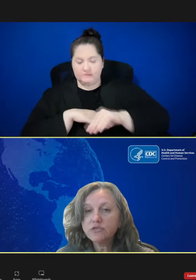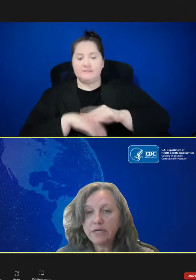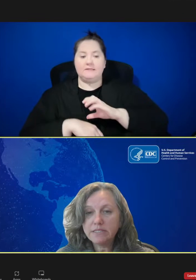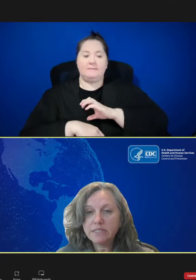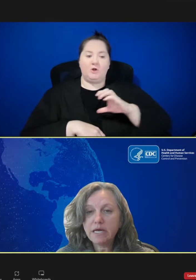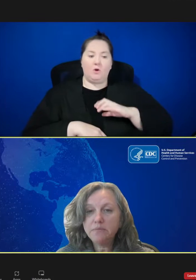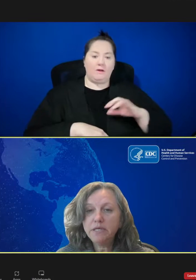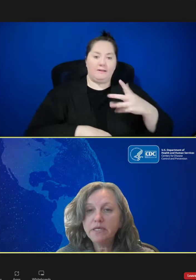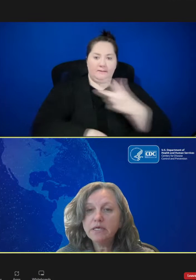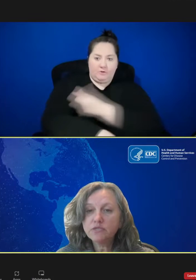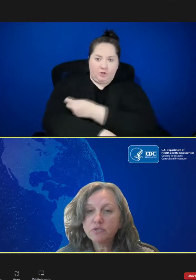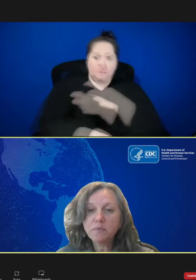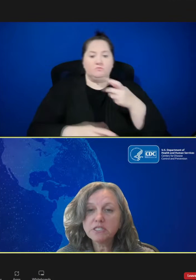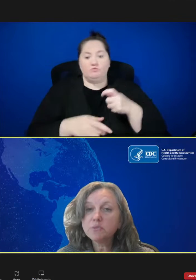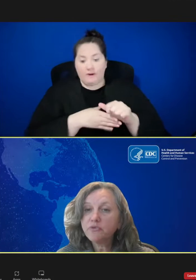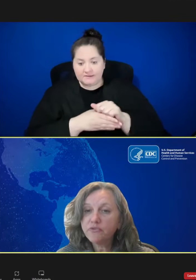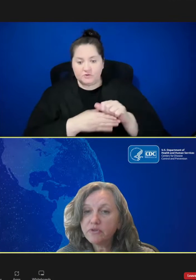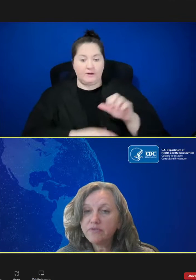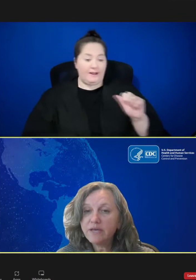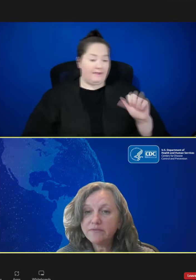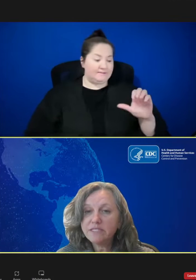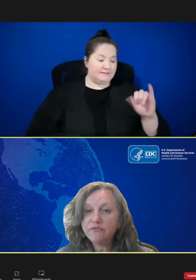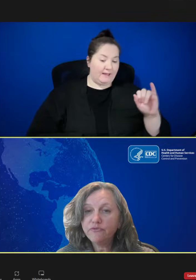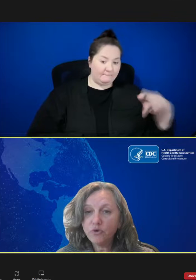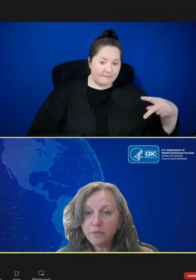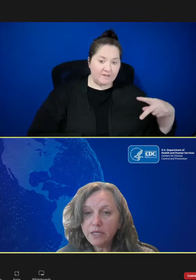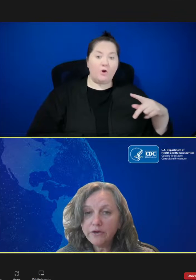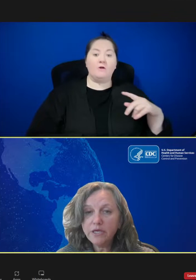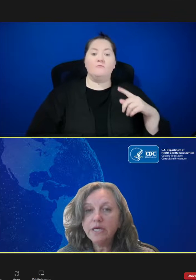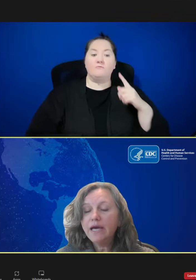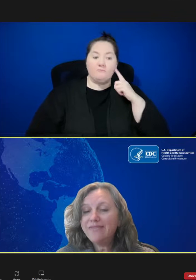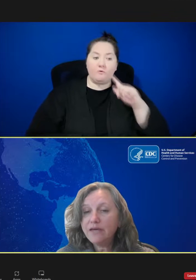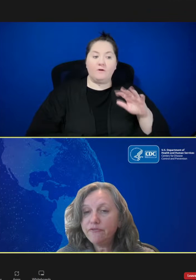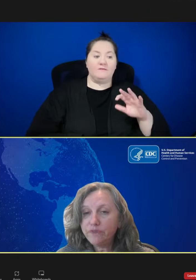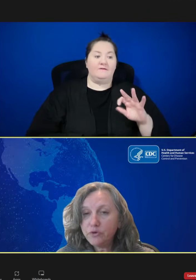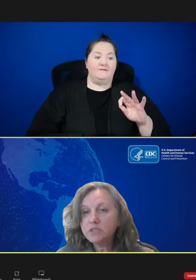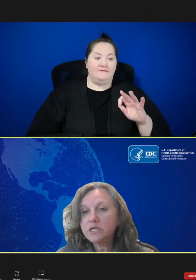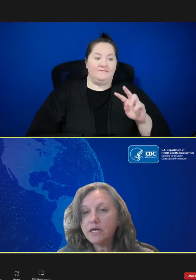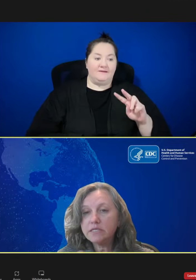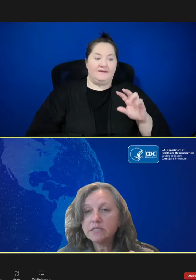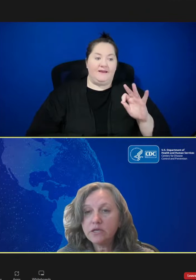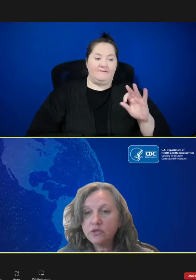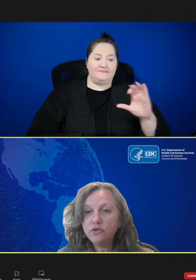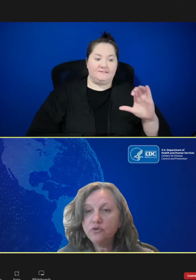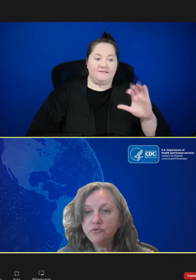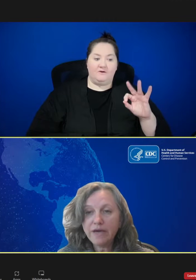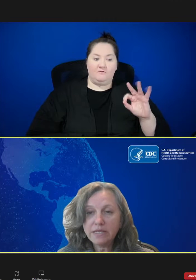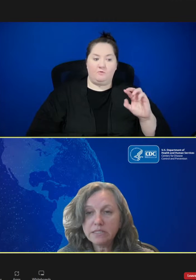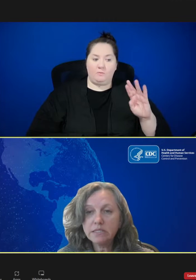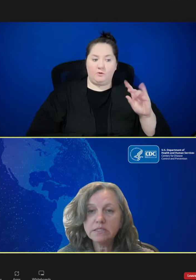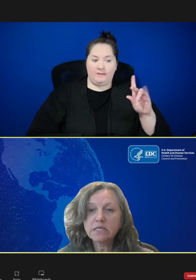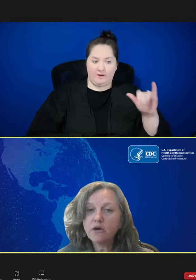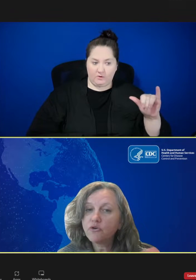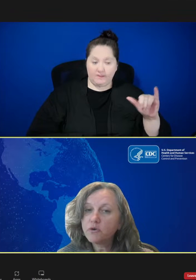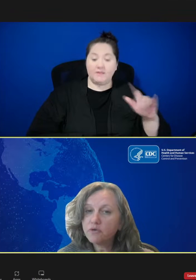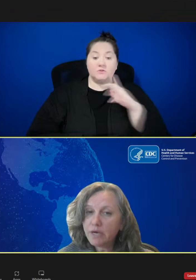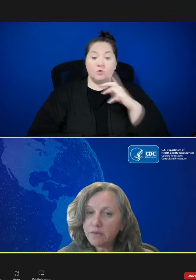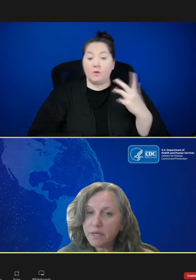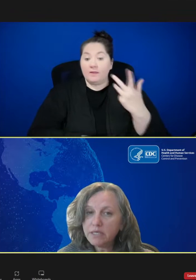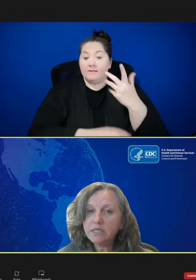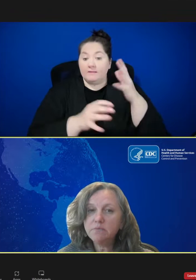or ACIP, is responsible for the VFC formulary. And they vote as new vaccines are recommended